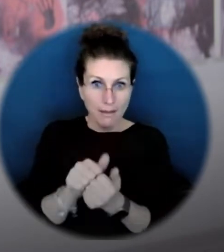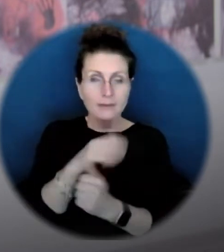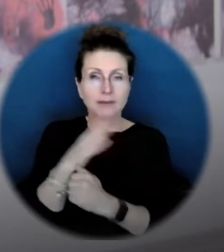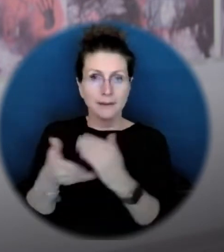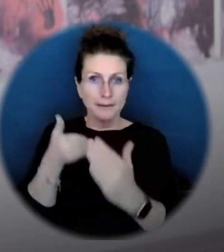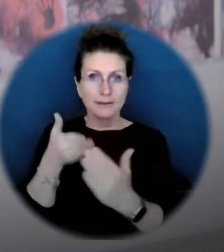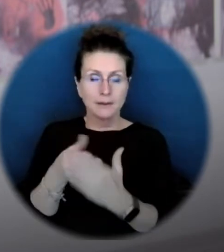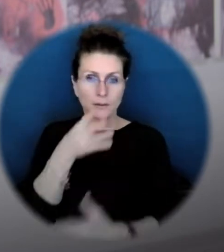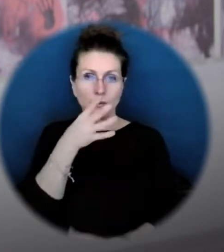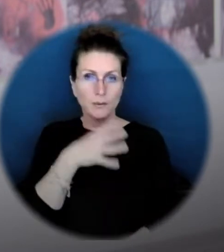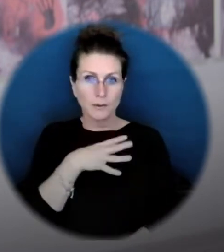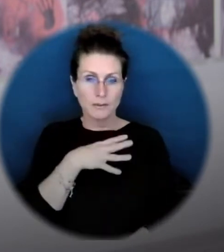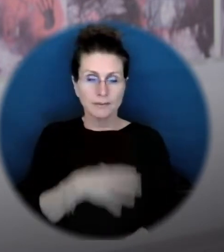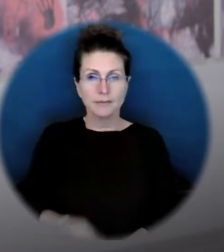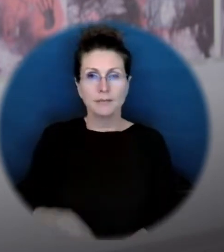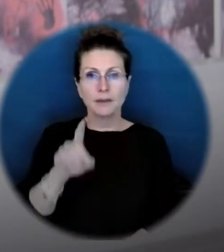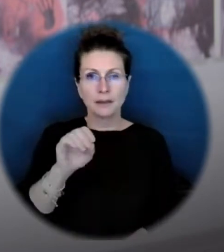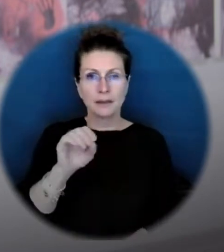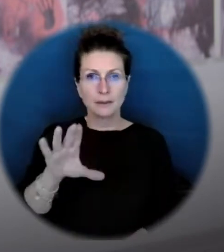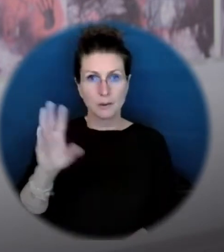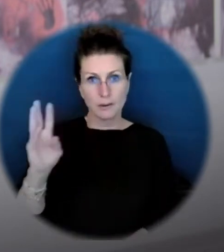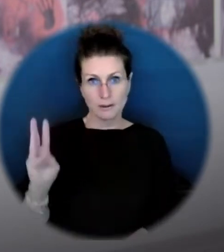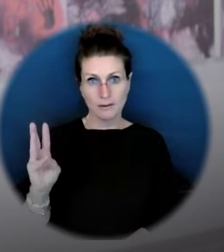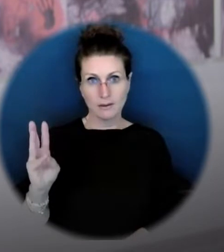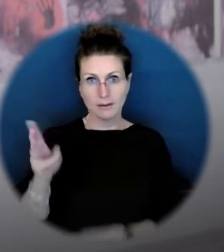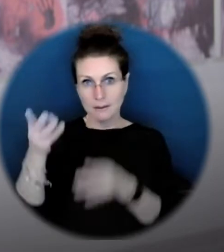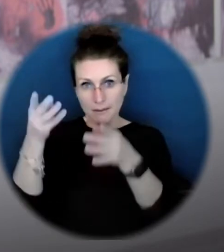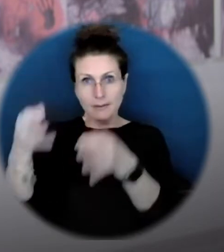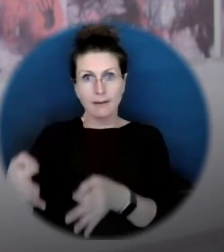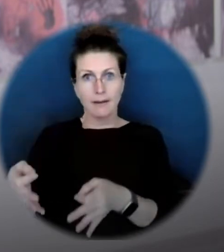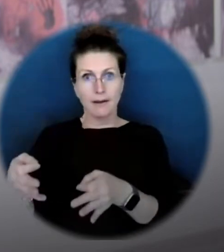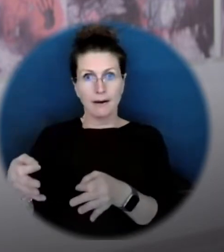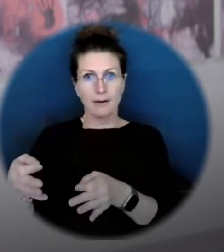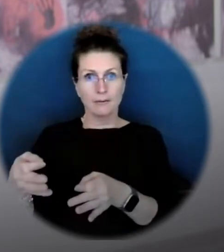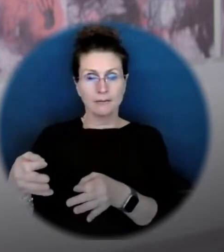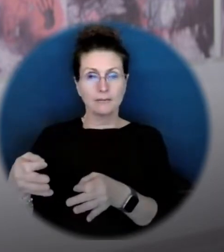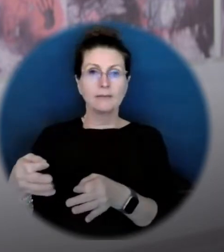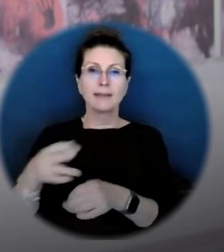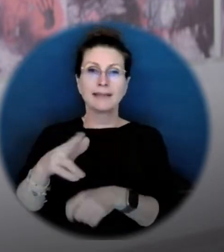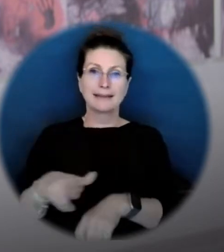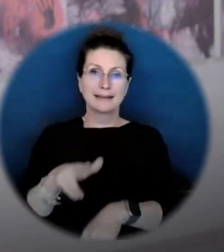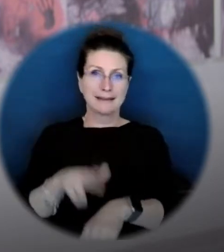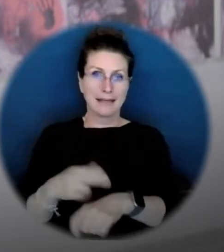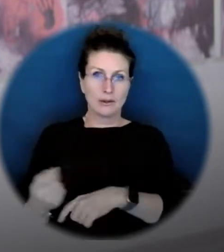December 6 was declared by Canada's parliament as the National Day of Remembrance